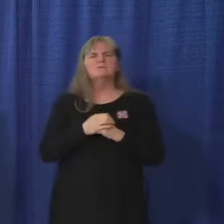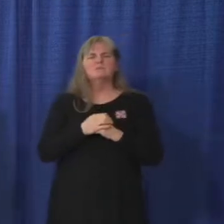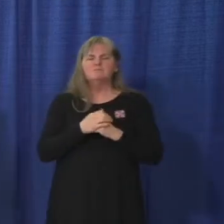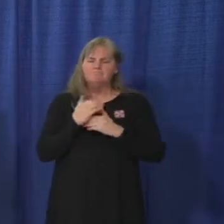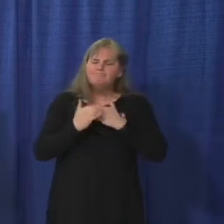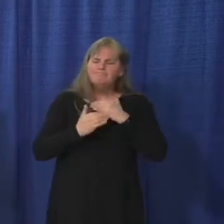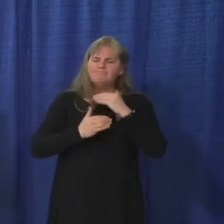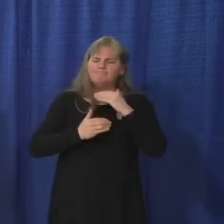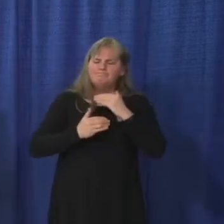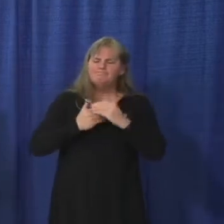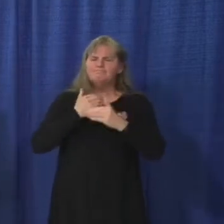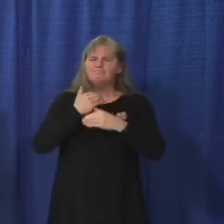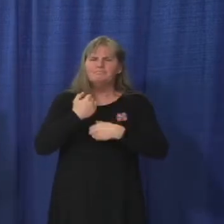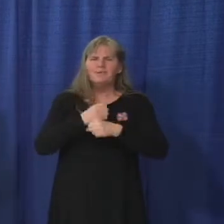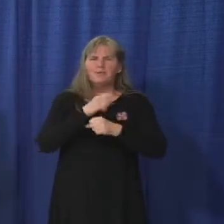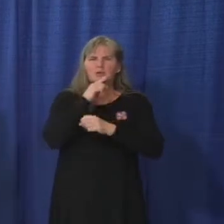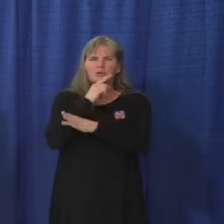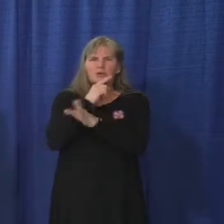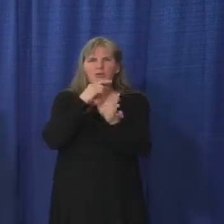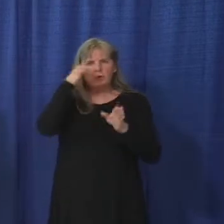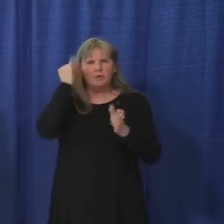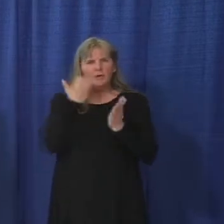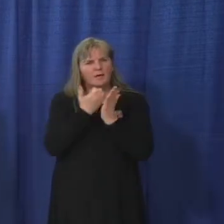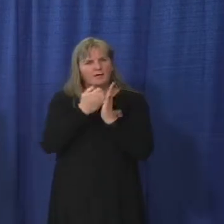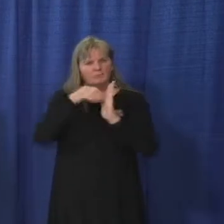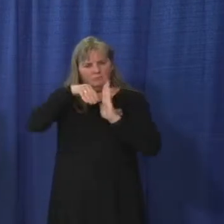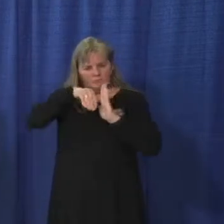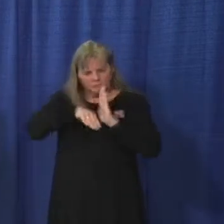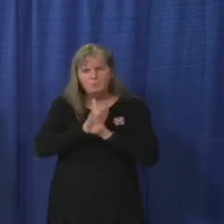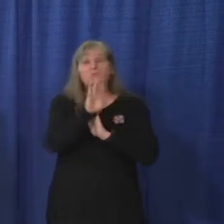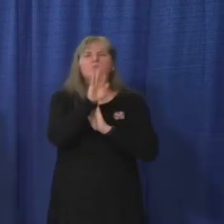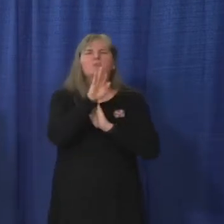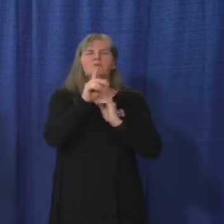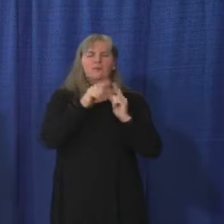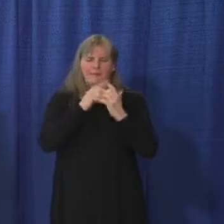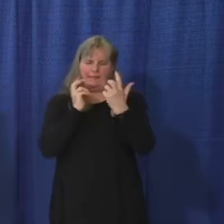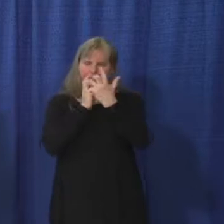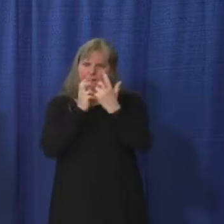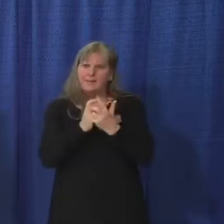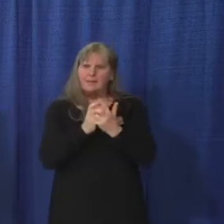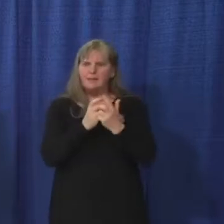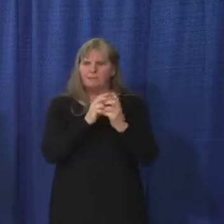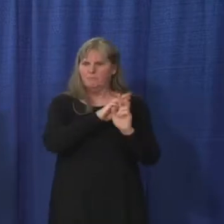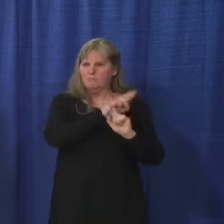rebounds with response of this and adaptability, Yukon communities recover and are